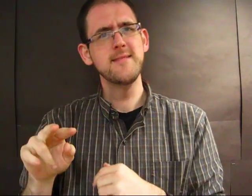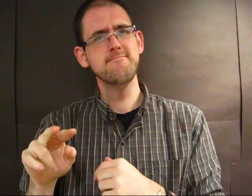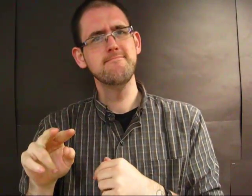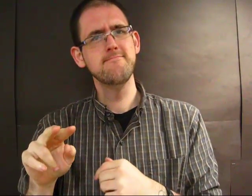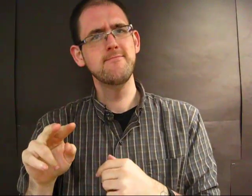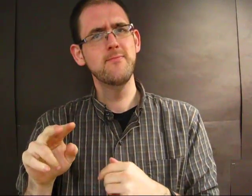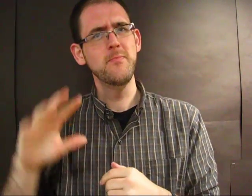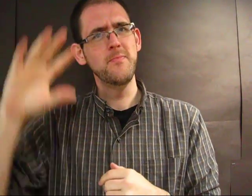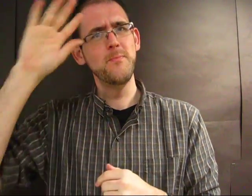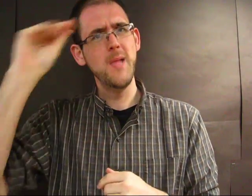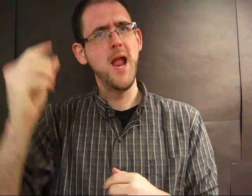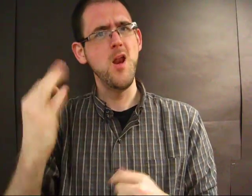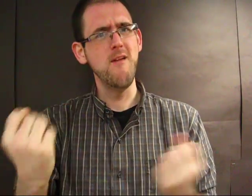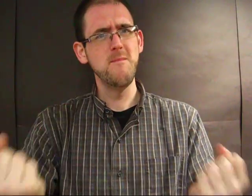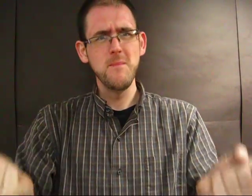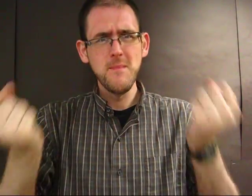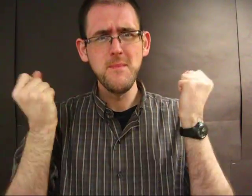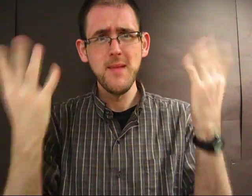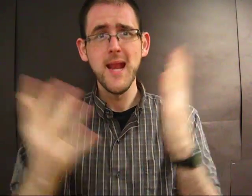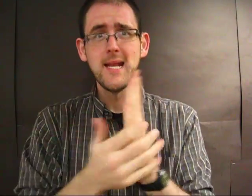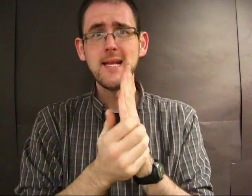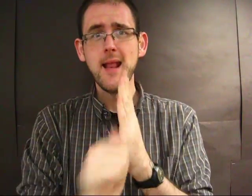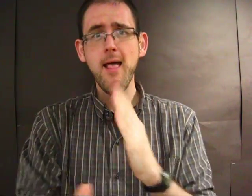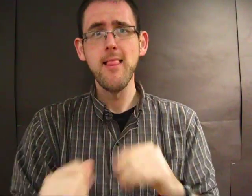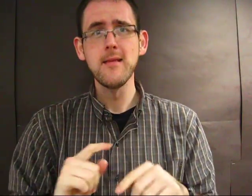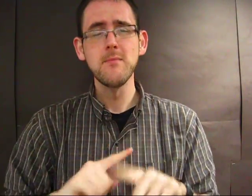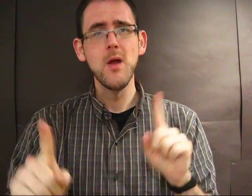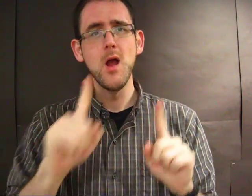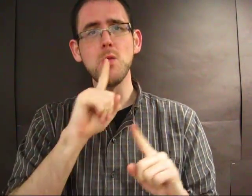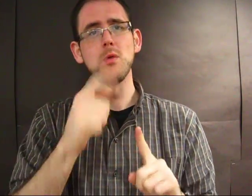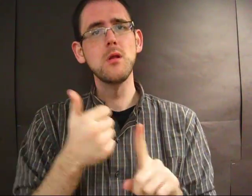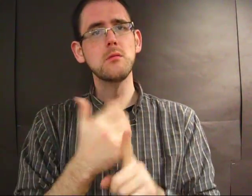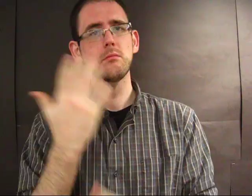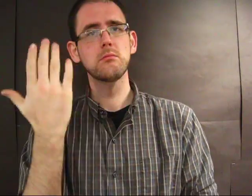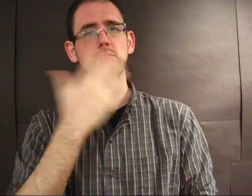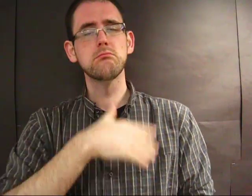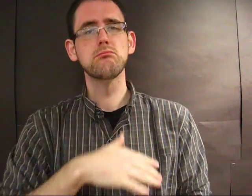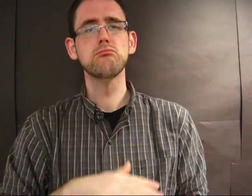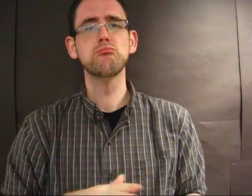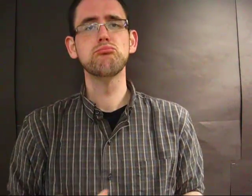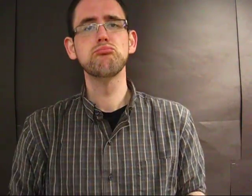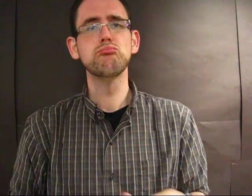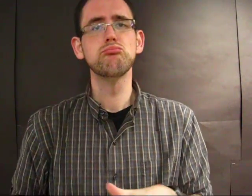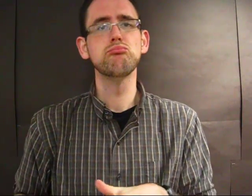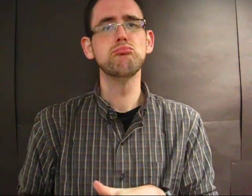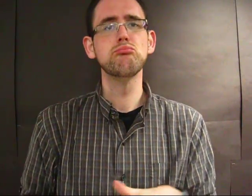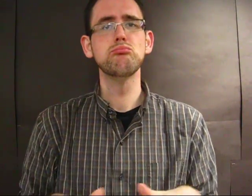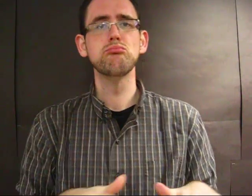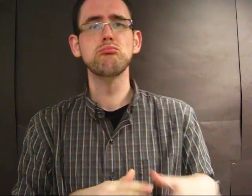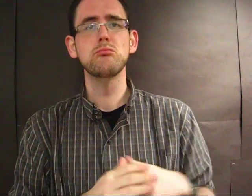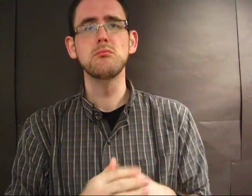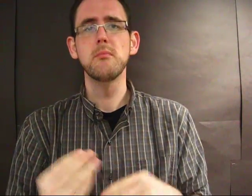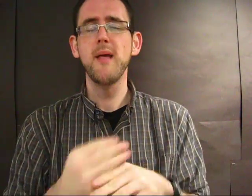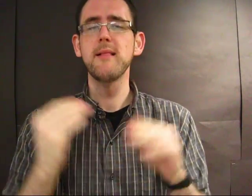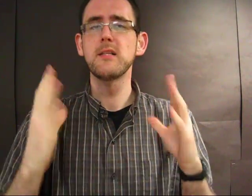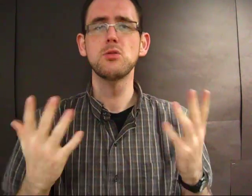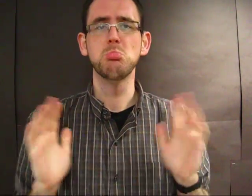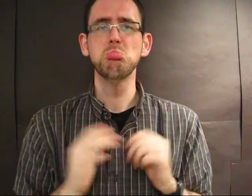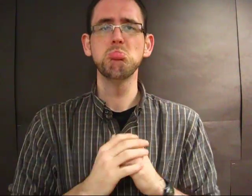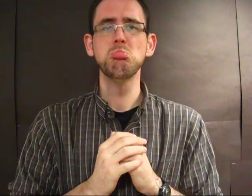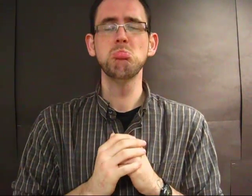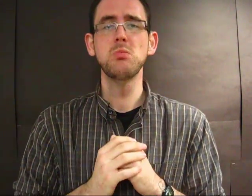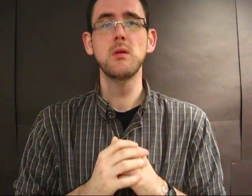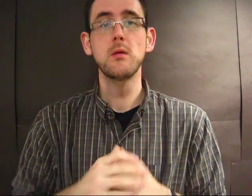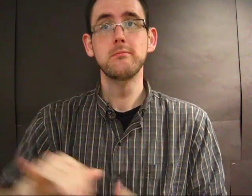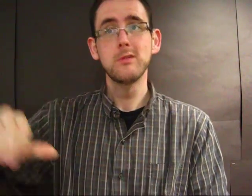He's really a man of many talents, but often slips by unnoticed: Just a math teacher.